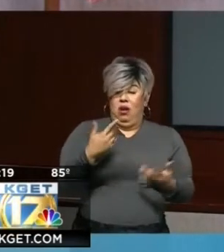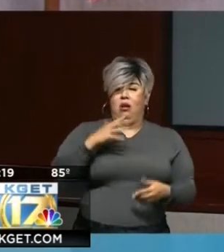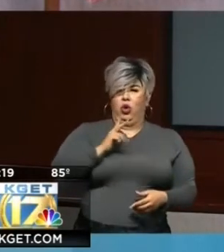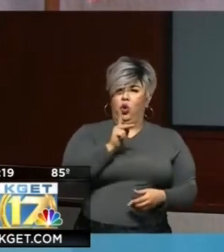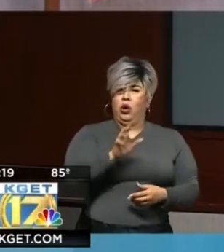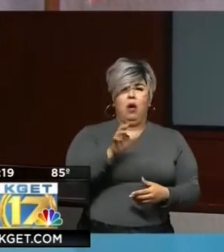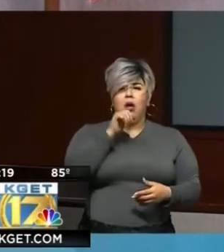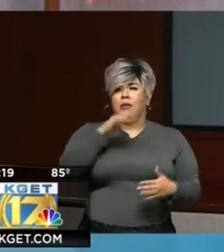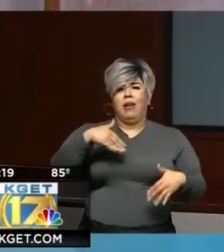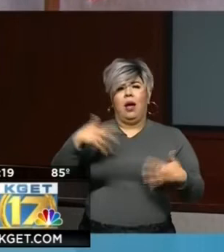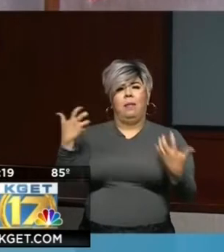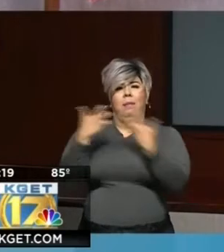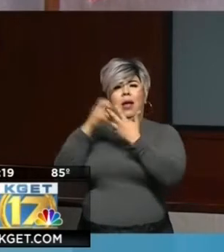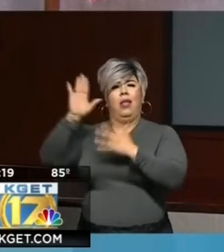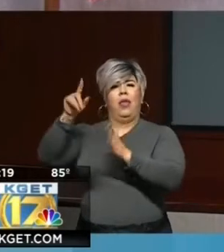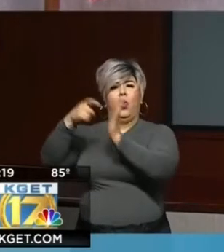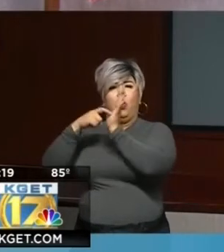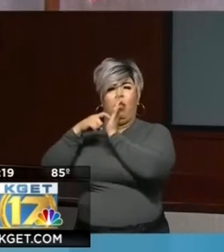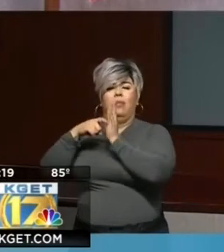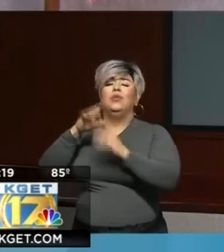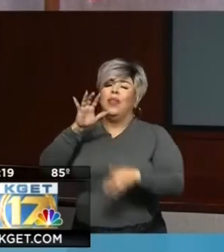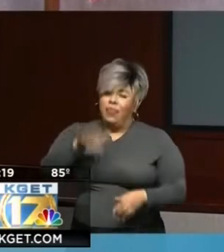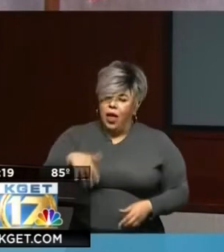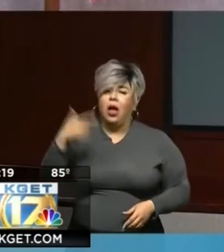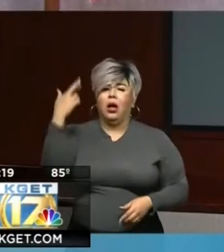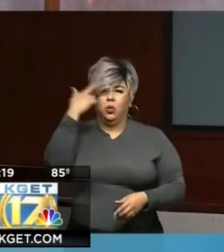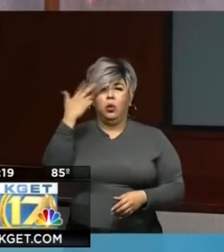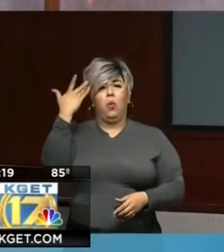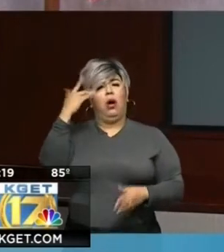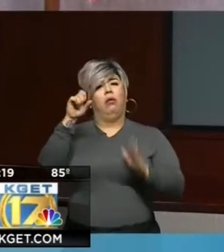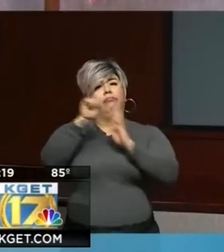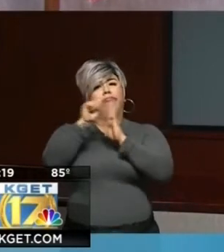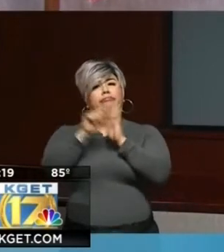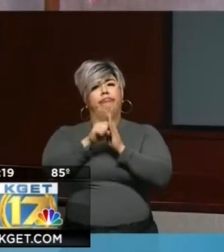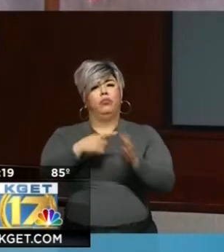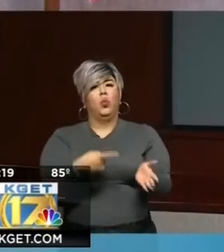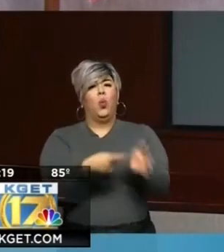I THINK ALMOST THREE WEEKS NOW. THEY ARE ON THAT LIST NOT MEETINGING THAT CERTAIN